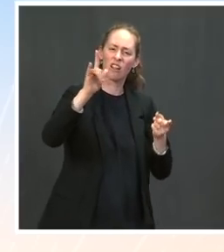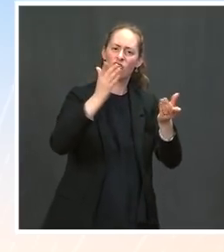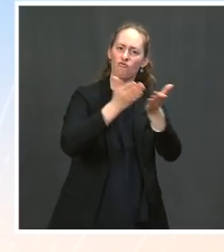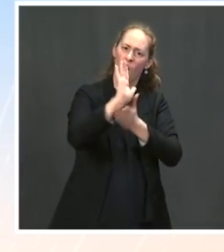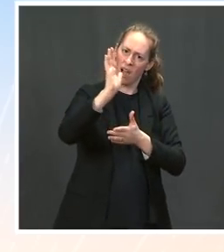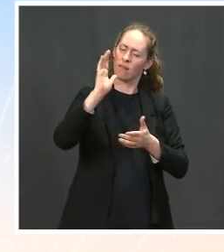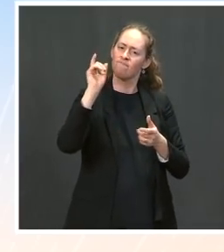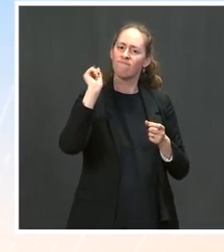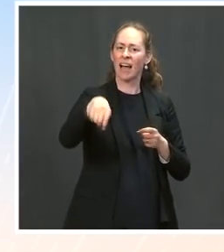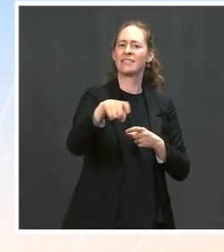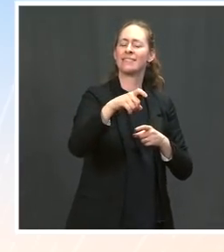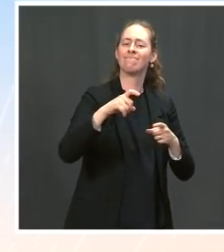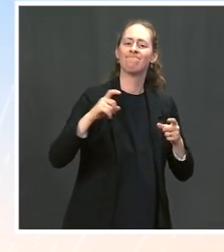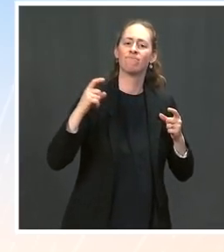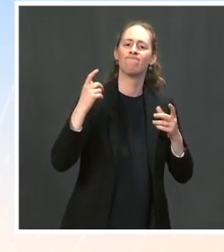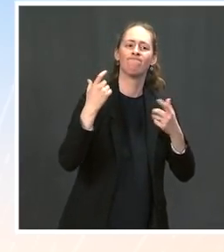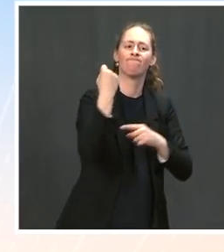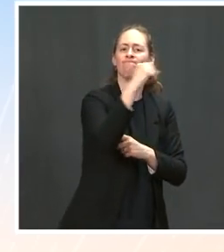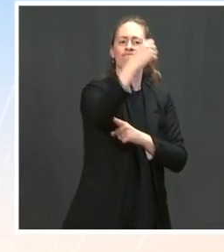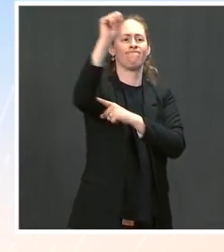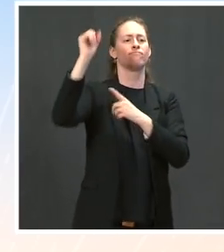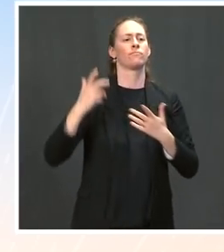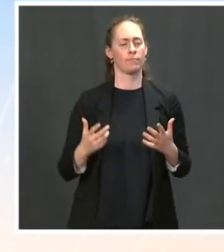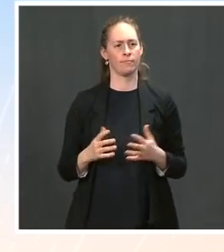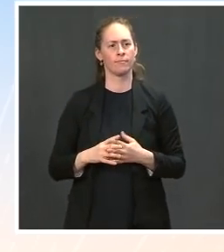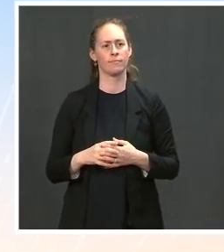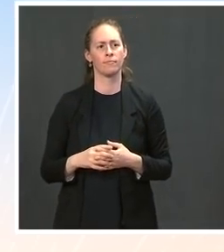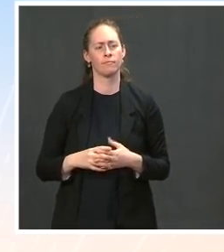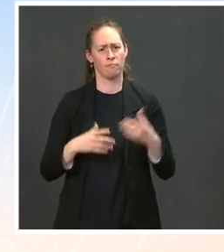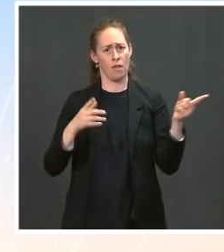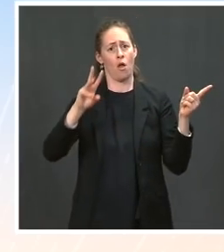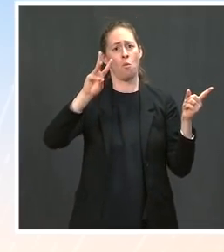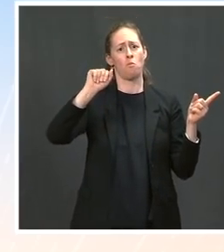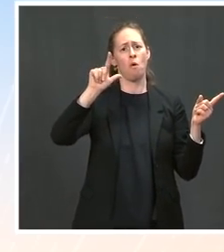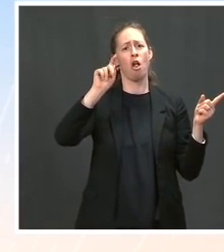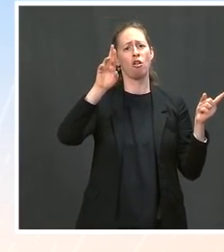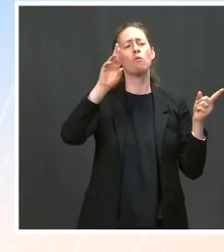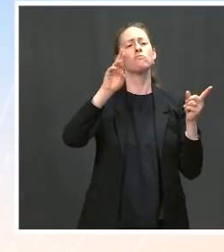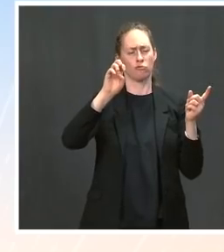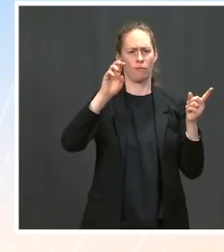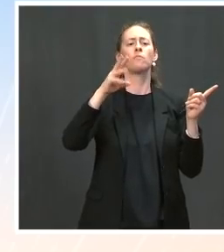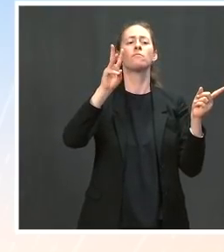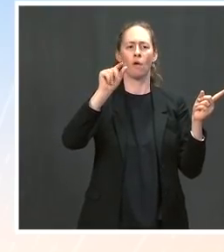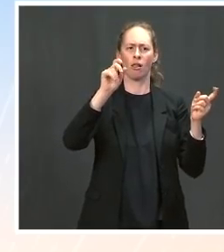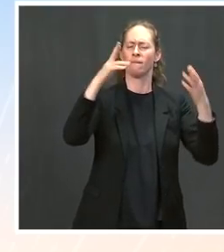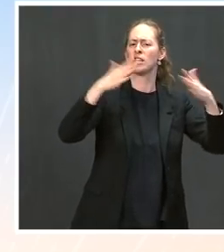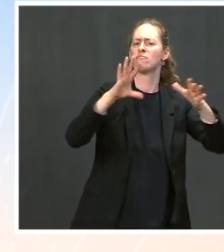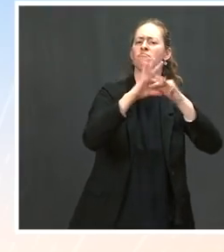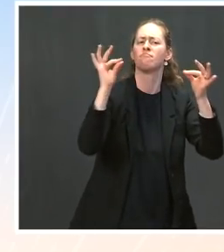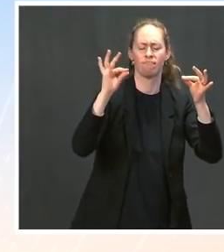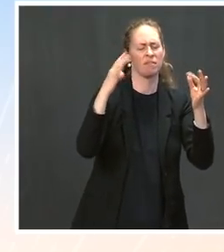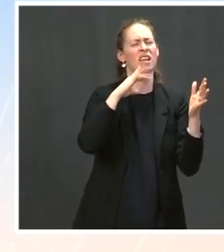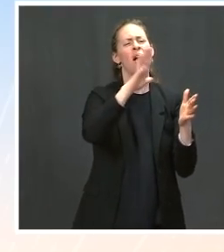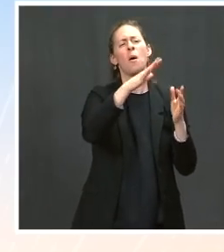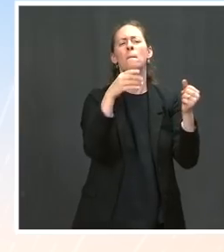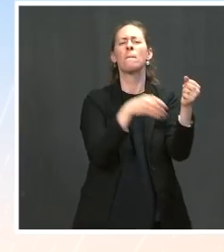she also clarified in her own remarks, Yamiche, and I think that's the most powerful piece to point to. Go ahead. The Press: And one last question, if I could? Ms. Psaki: Oh, go ahead.